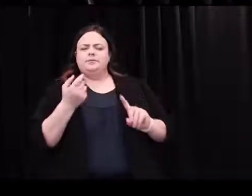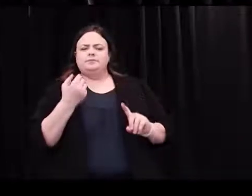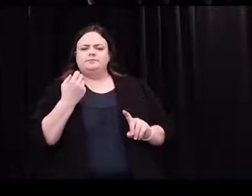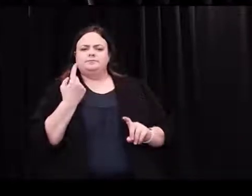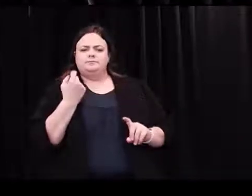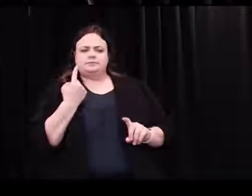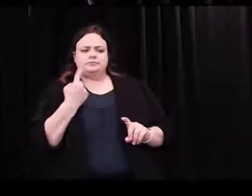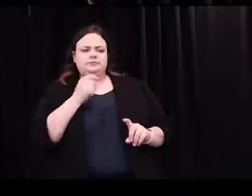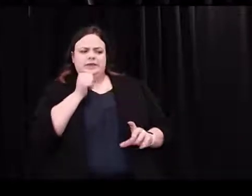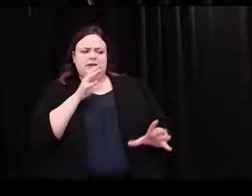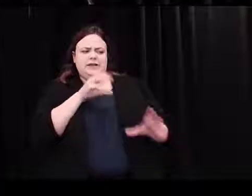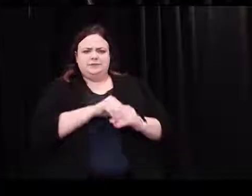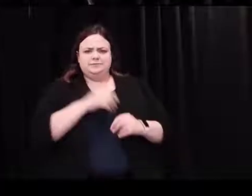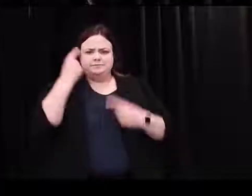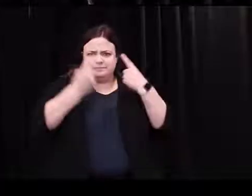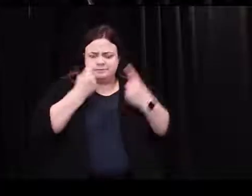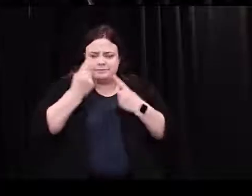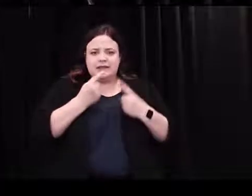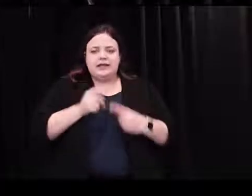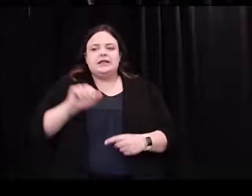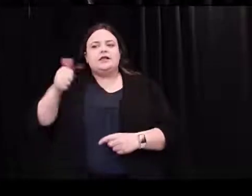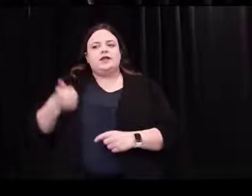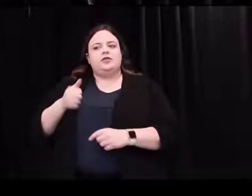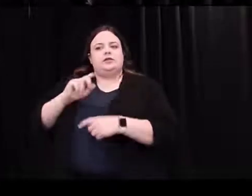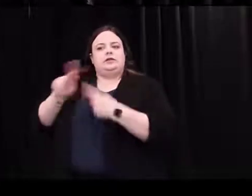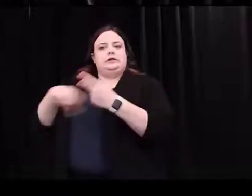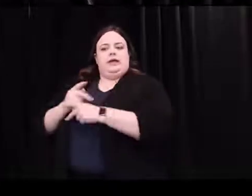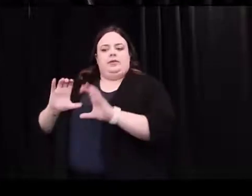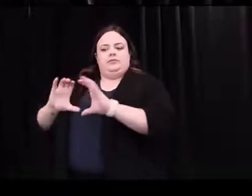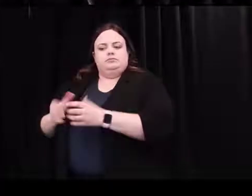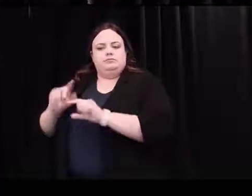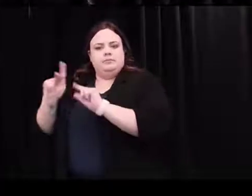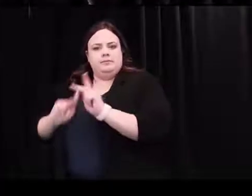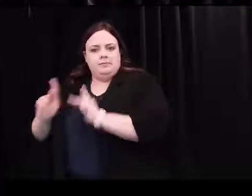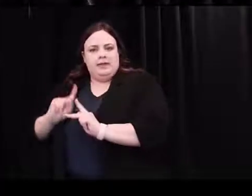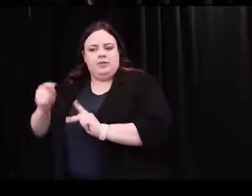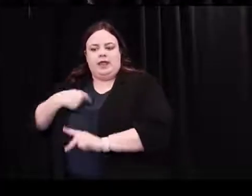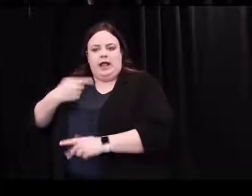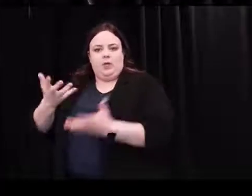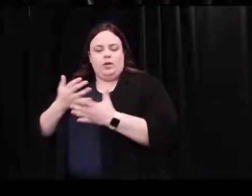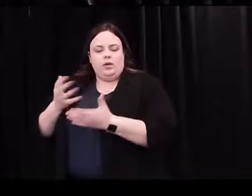considered, is another population that I that I want to talk about which is people with chronic